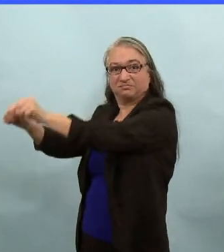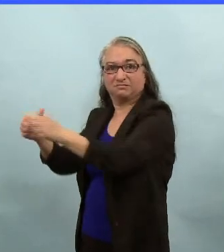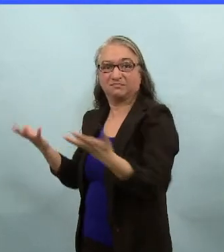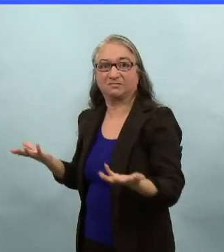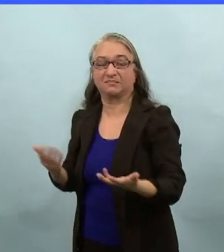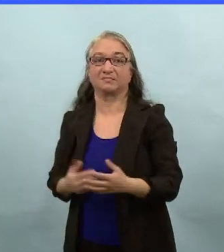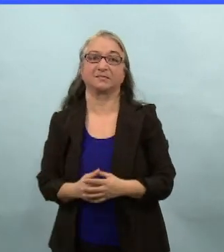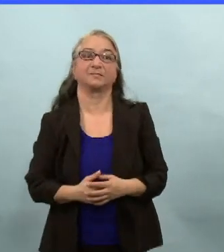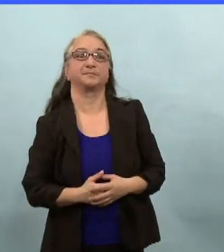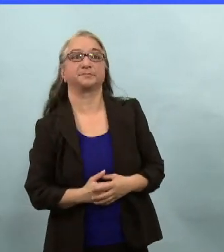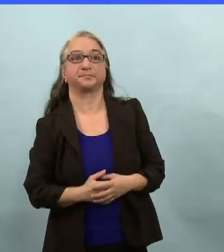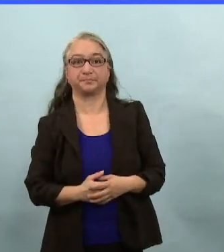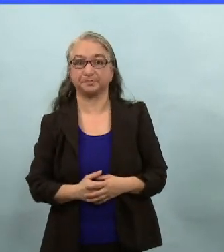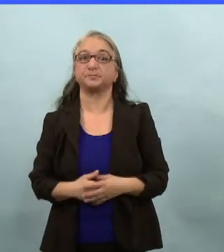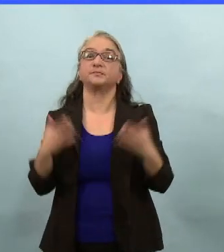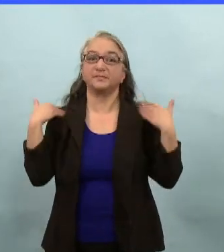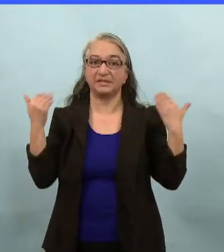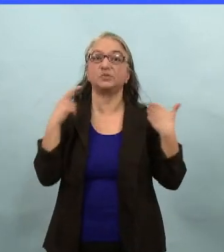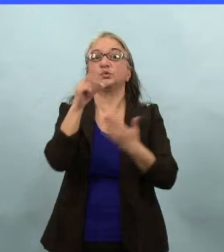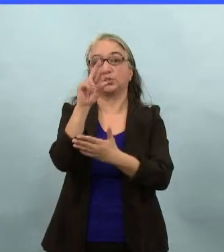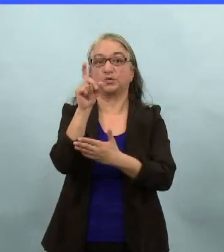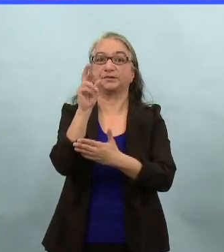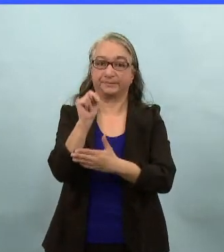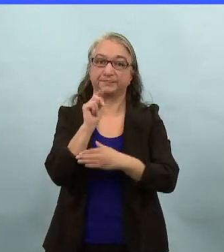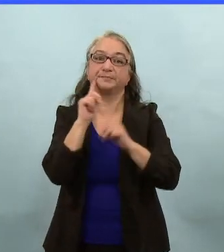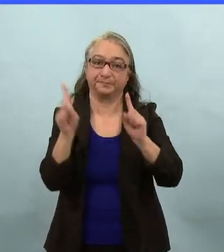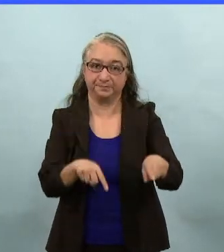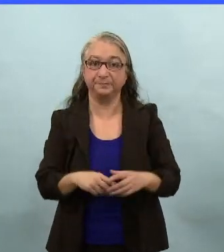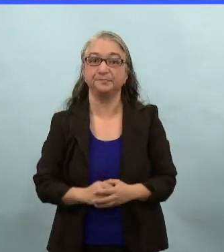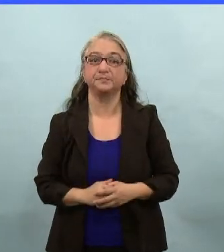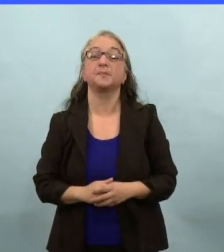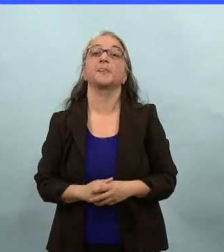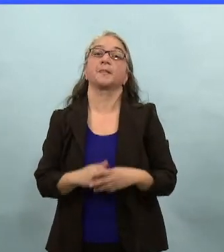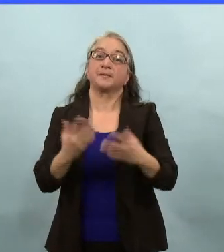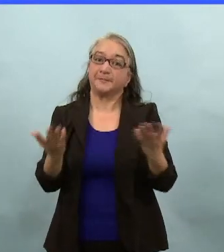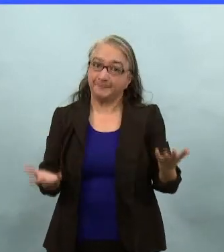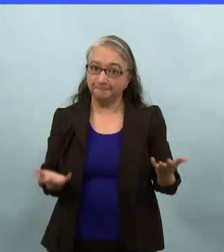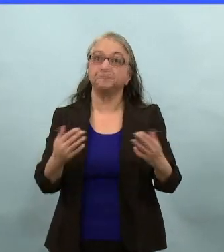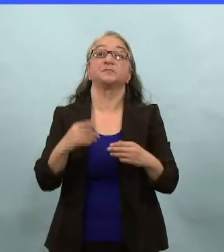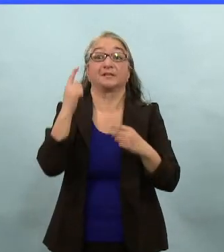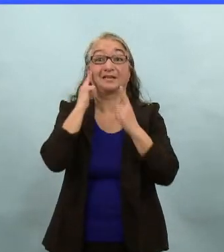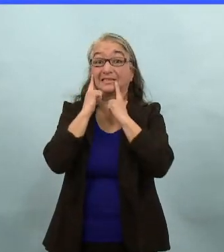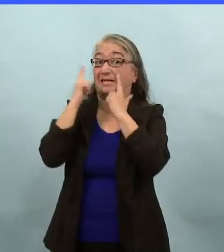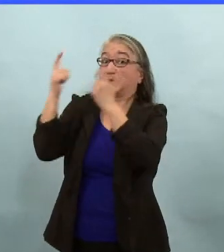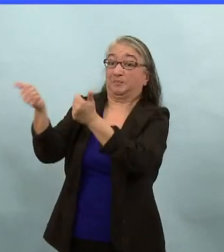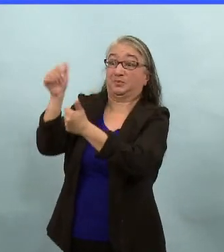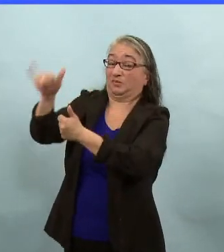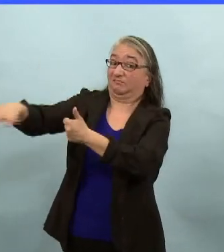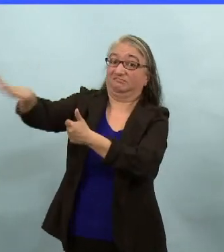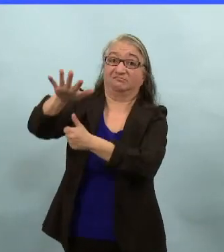for individual businesses to decide how they protect their their staff and how they protect